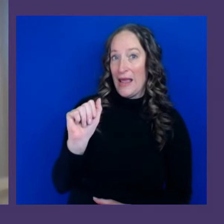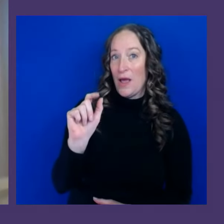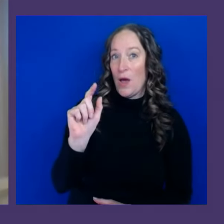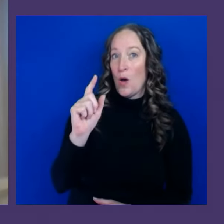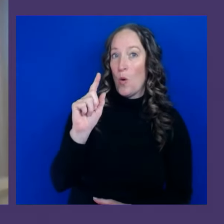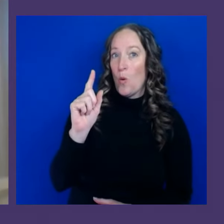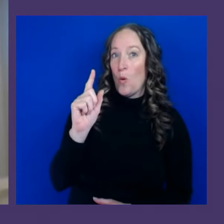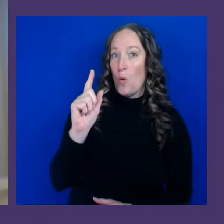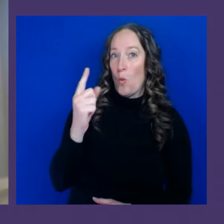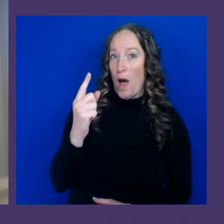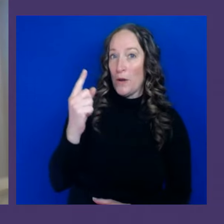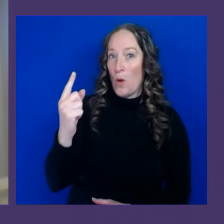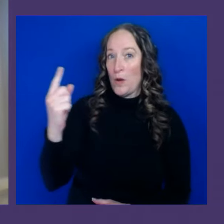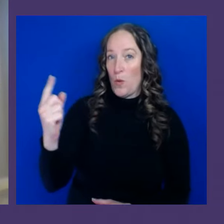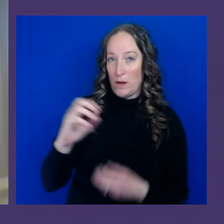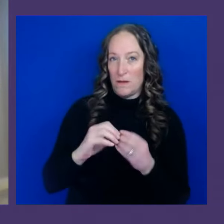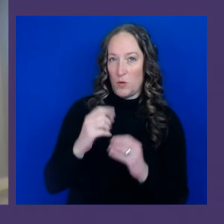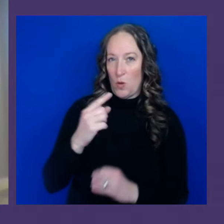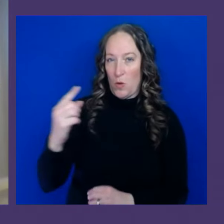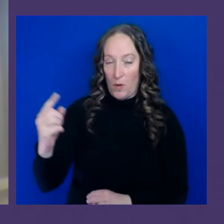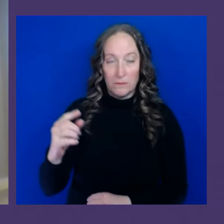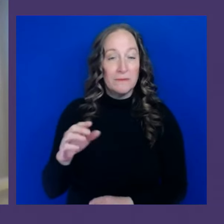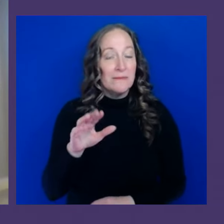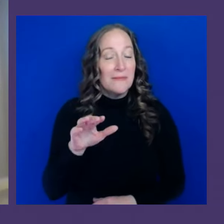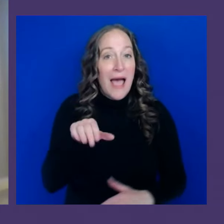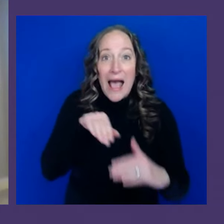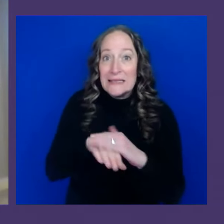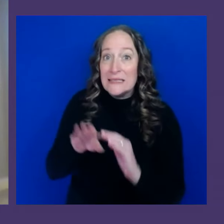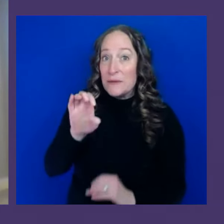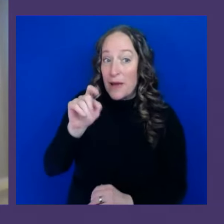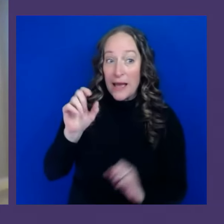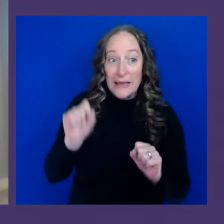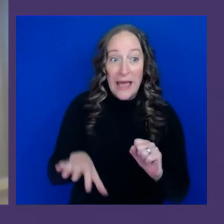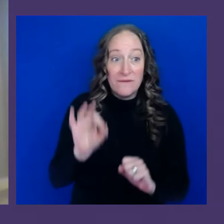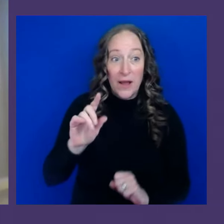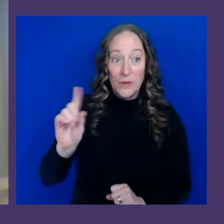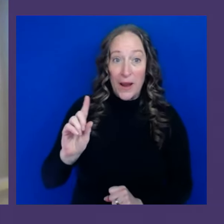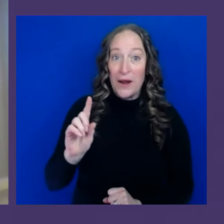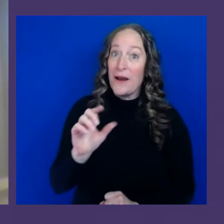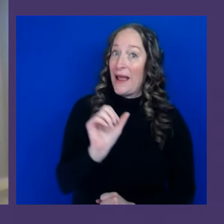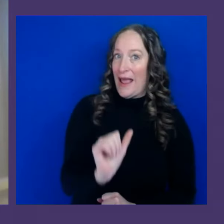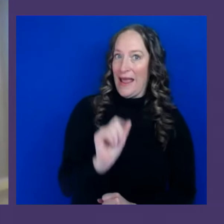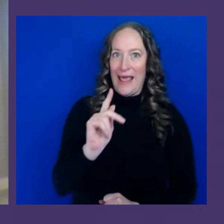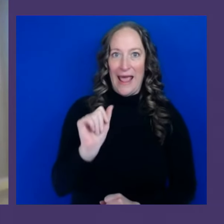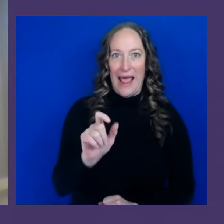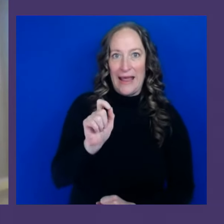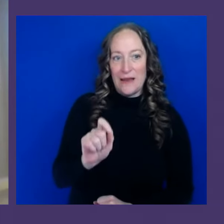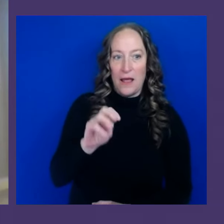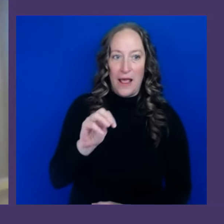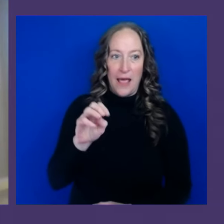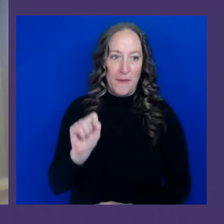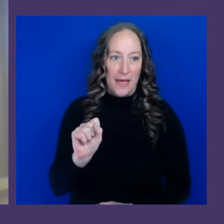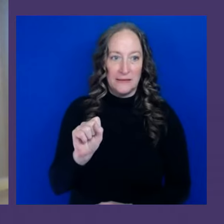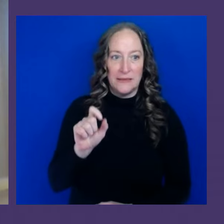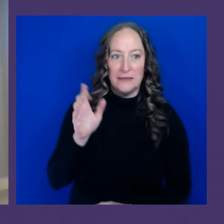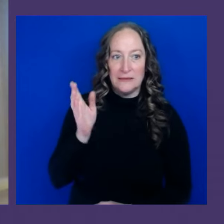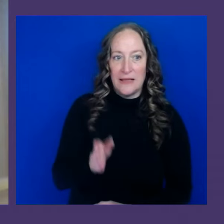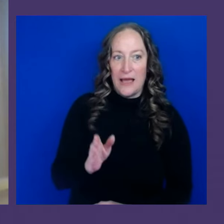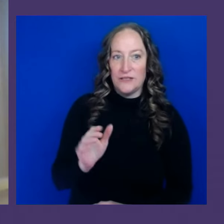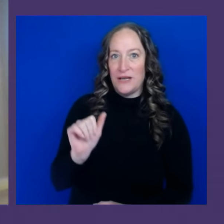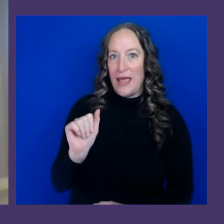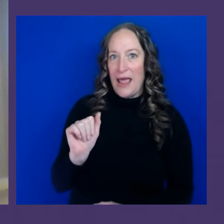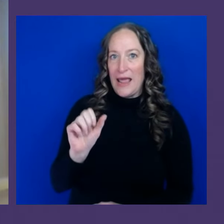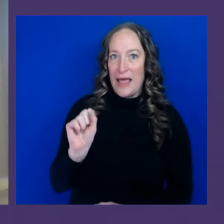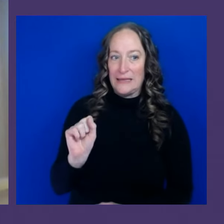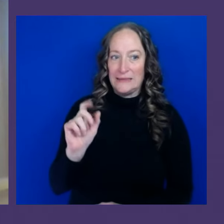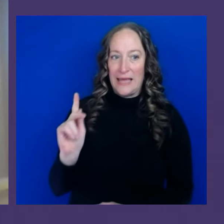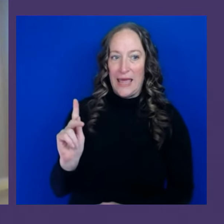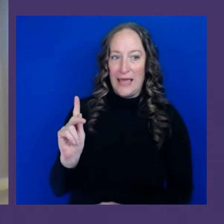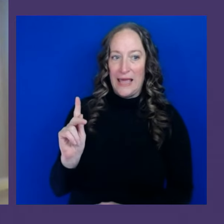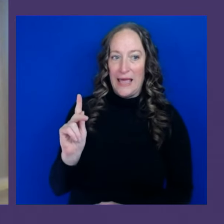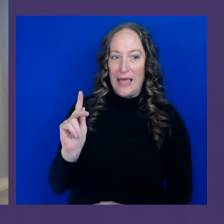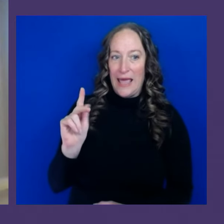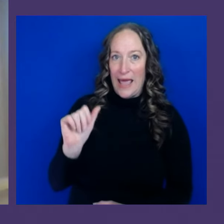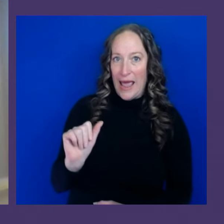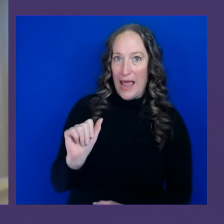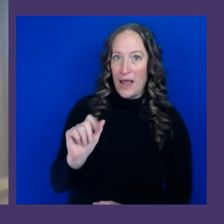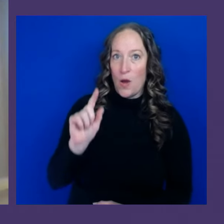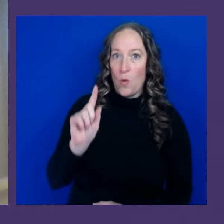Accessibility Bot at aka.ms/aska11y.